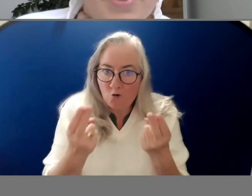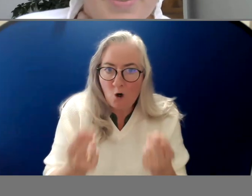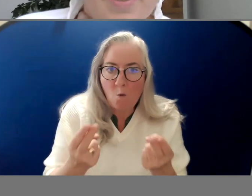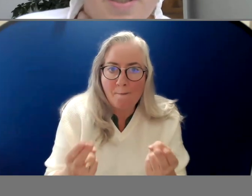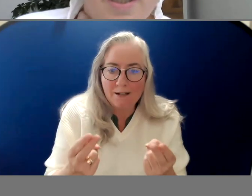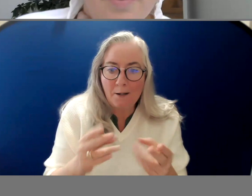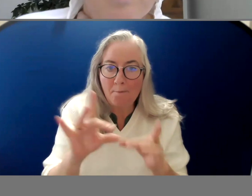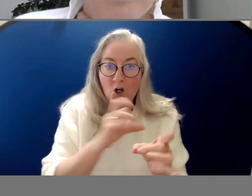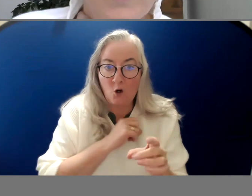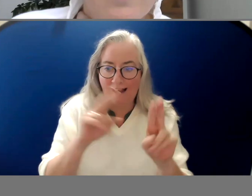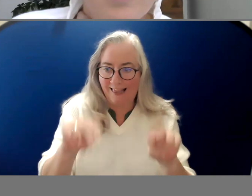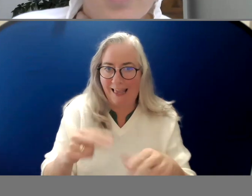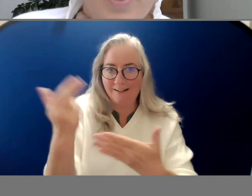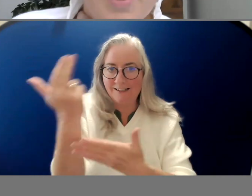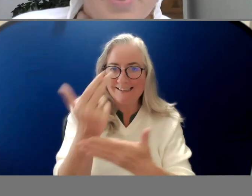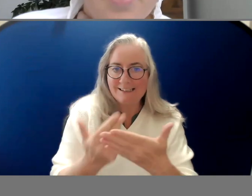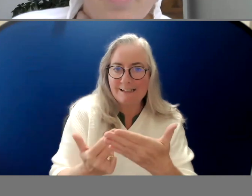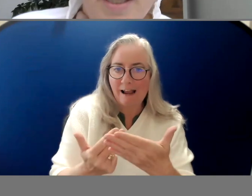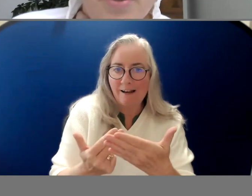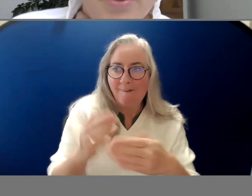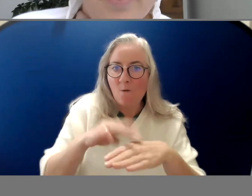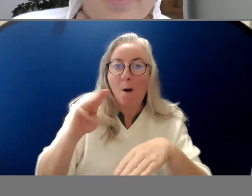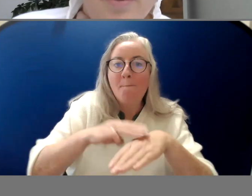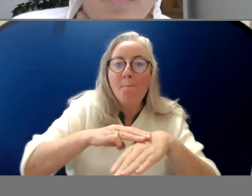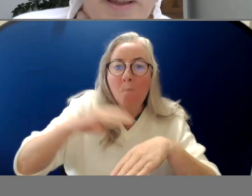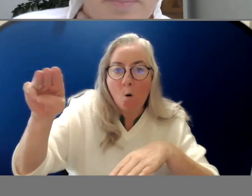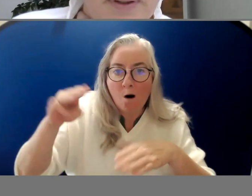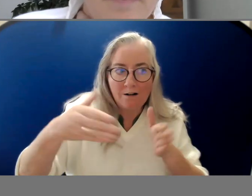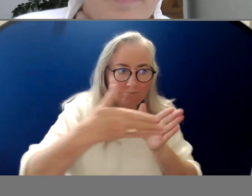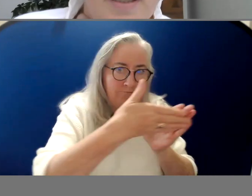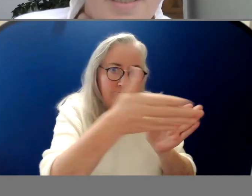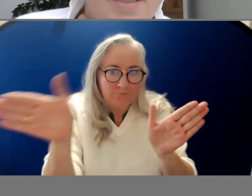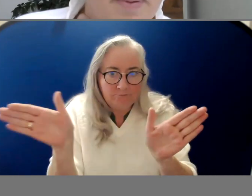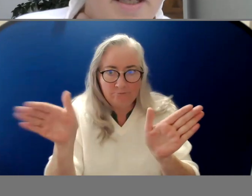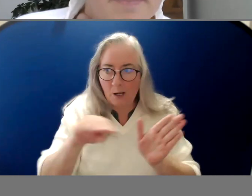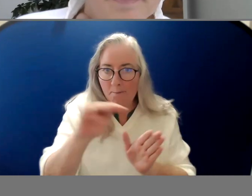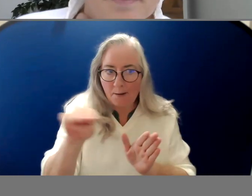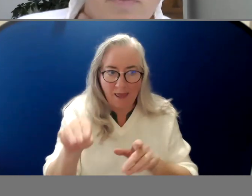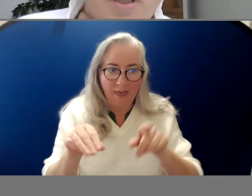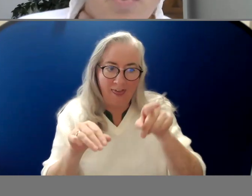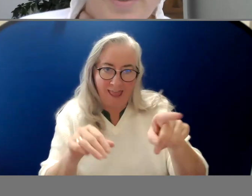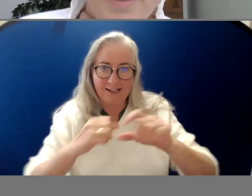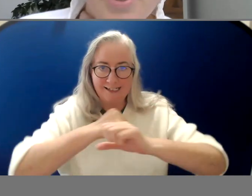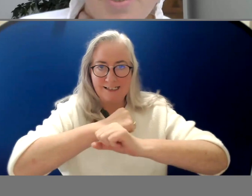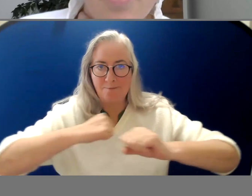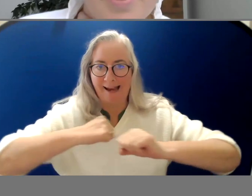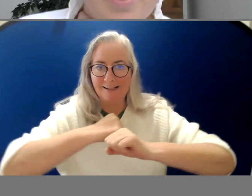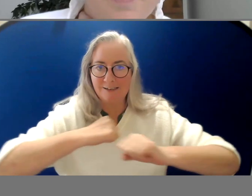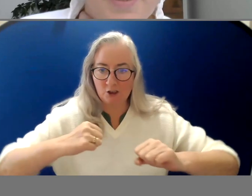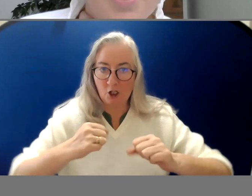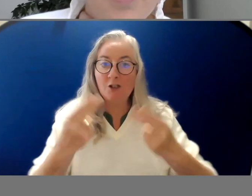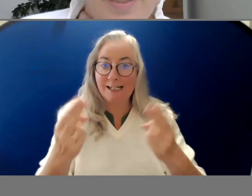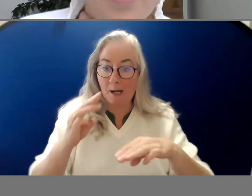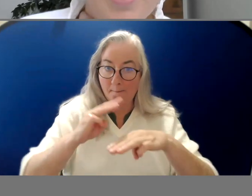us to design for the greatest range of people is space so we need a generosity of space to allow